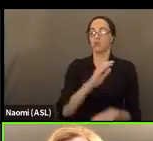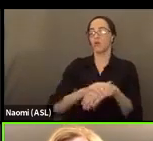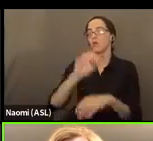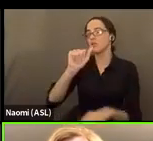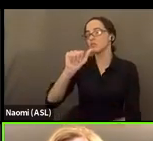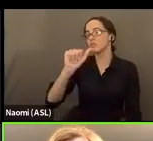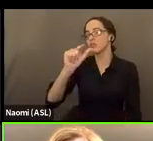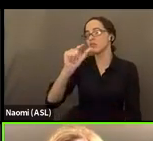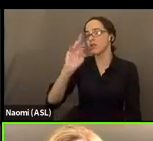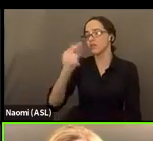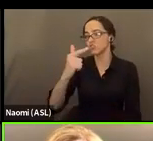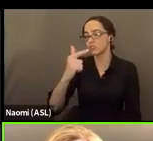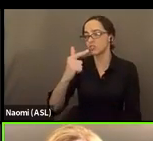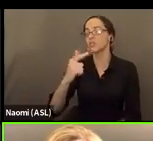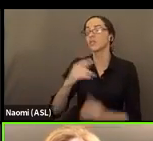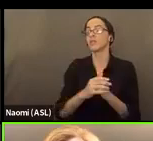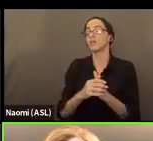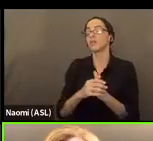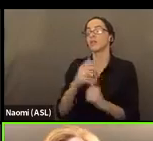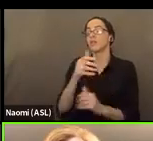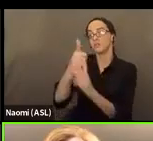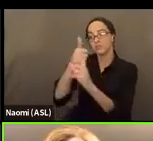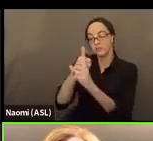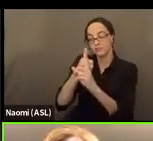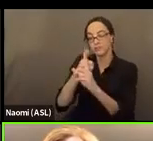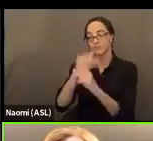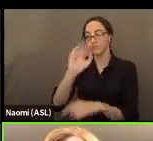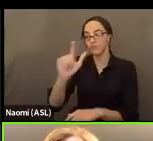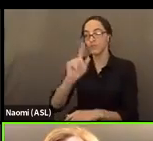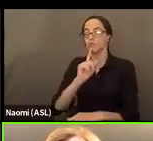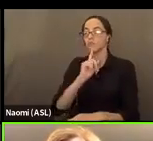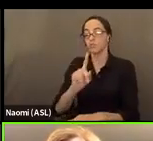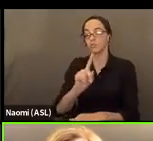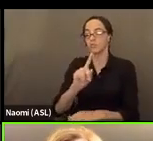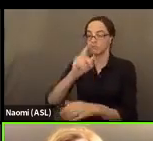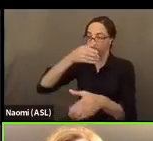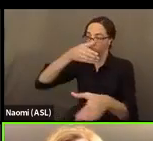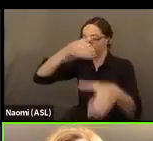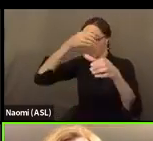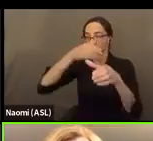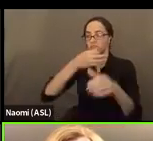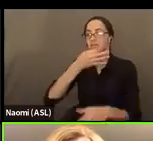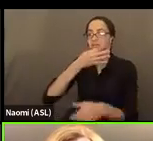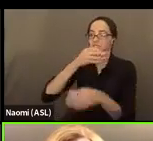expert in these areas and so we're going to turn it over to him now to talk to us